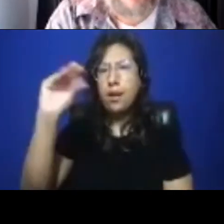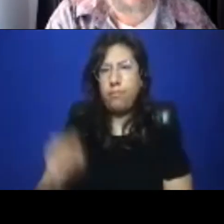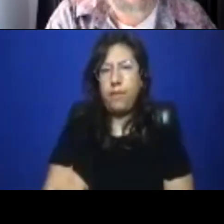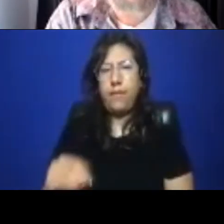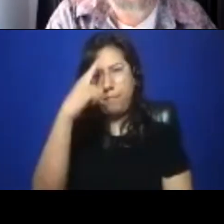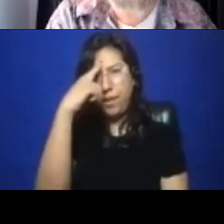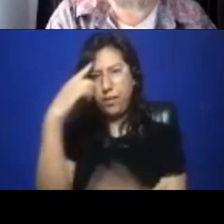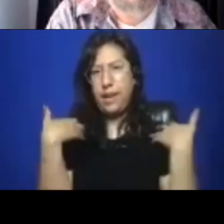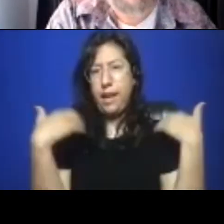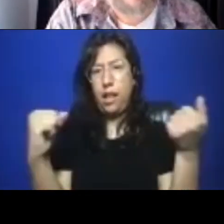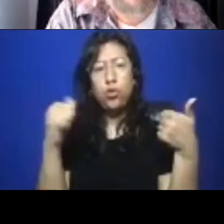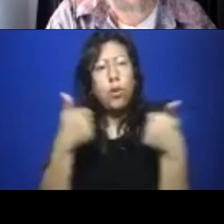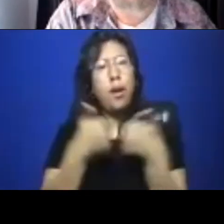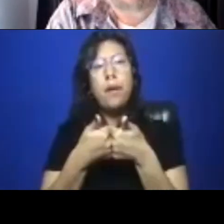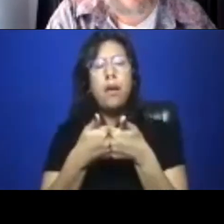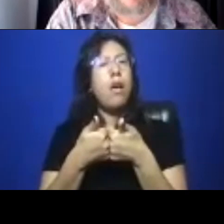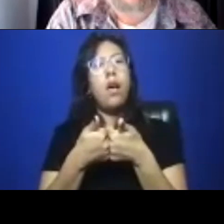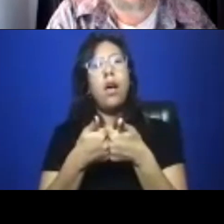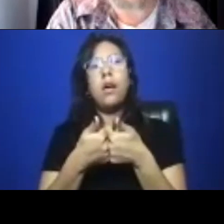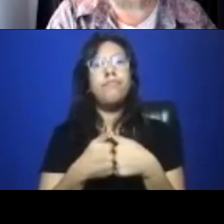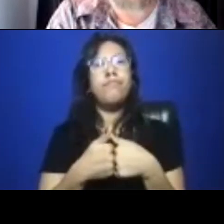Mistreatment, settings.